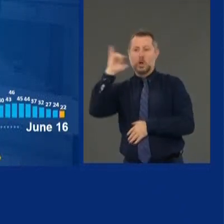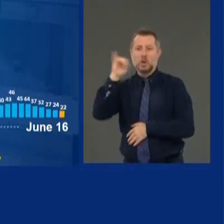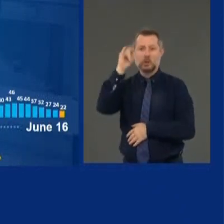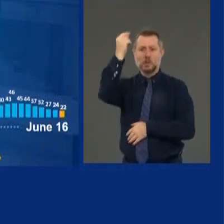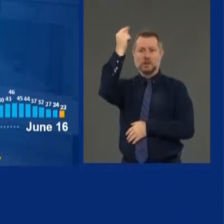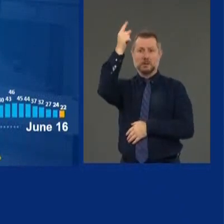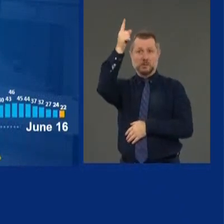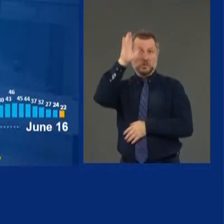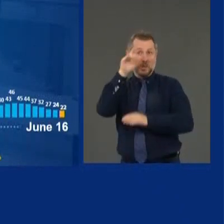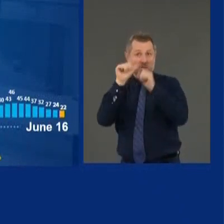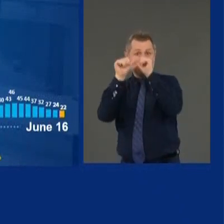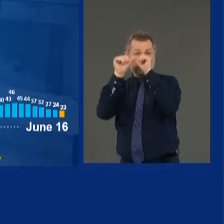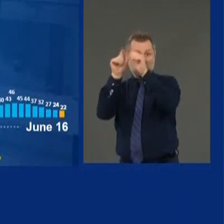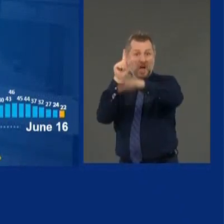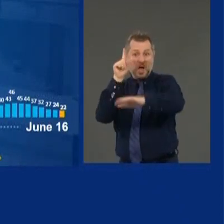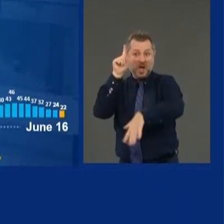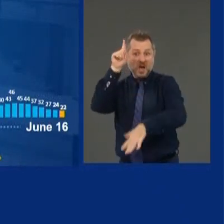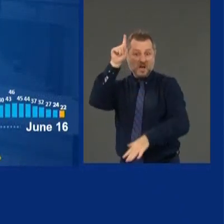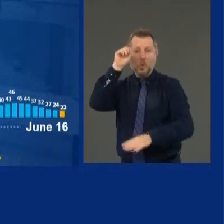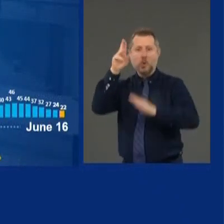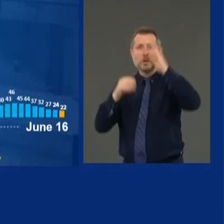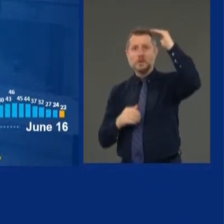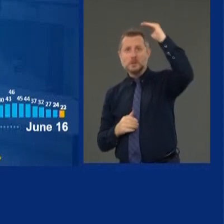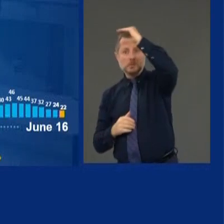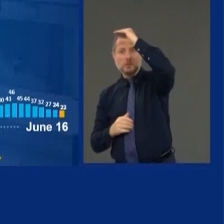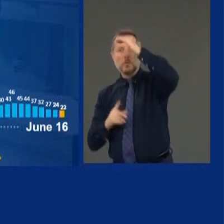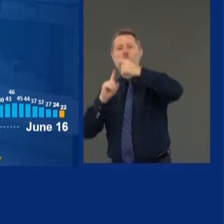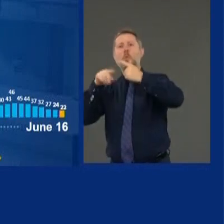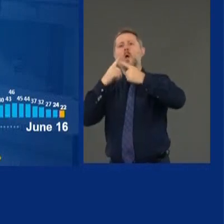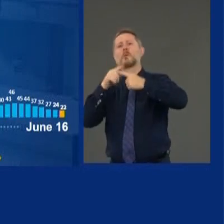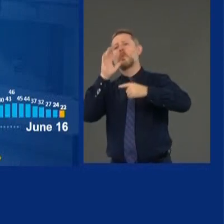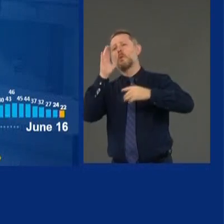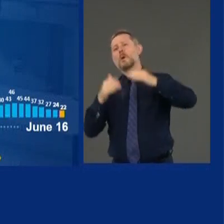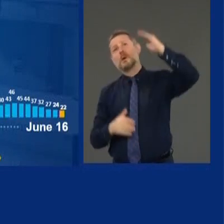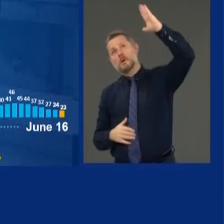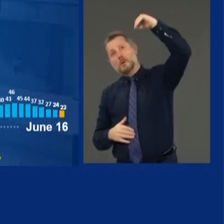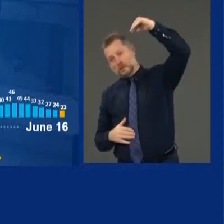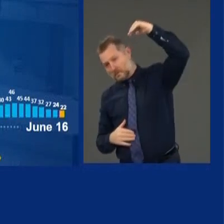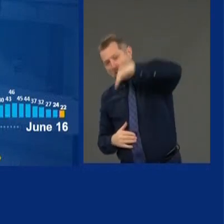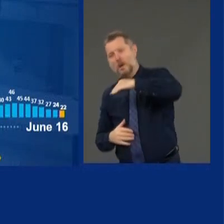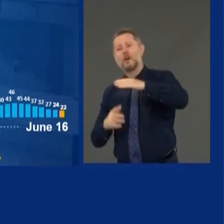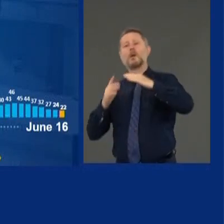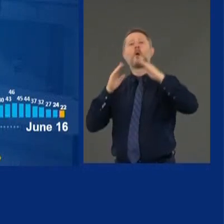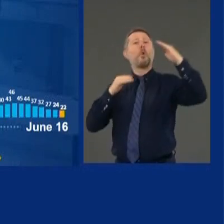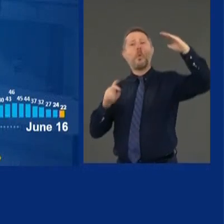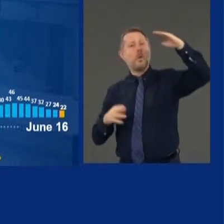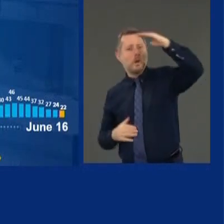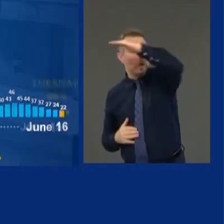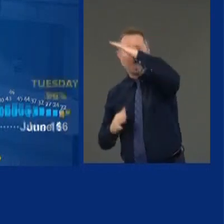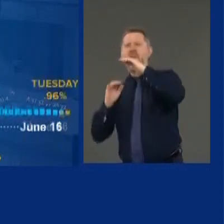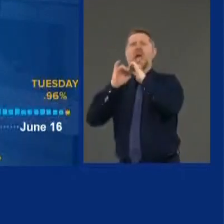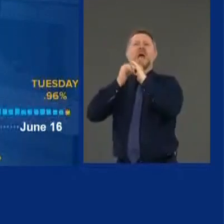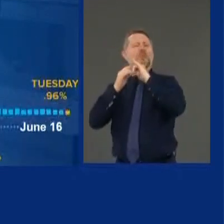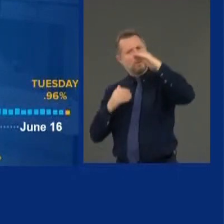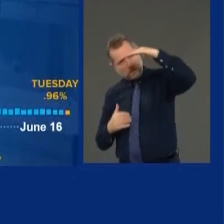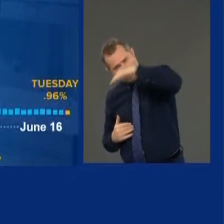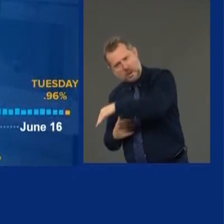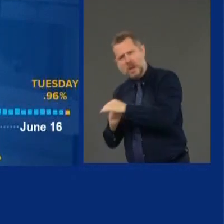WE WERE WONDERING ABOUT THE T CONFIGURATION OF THAT MOUNTAIN. HOW HIGH WAS IT GOING UP? WHEN WOULD IT CREST?